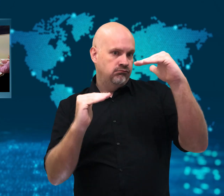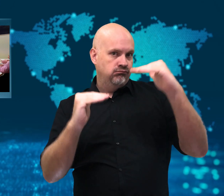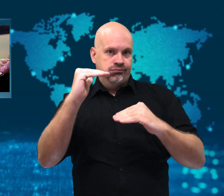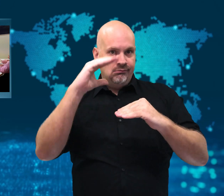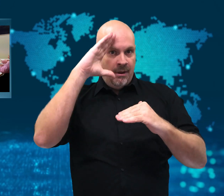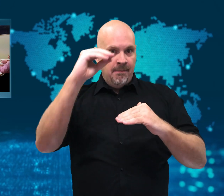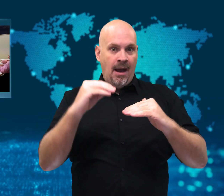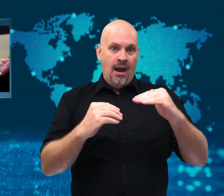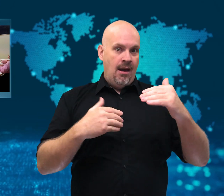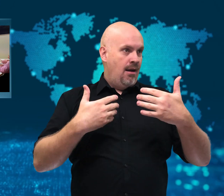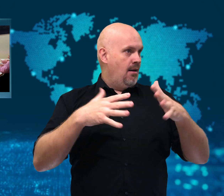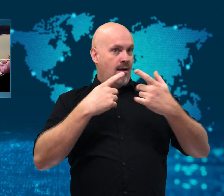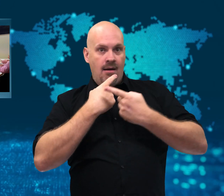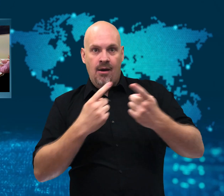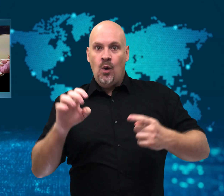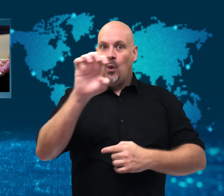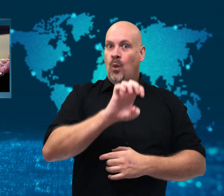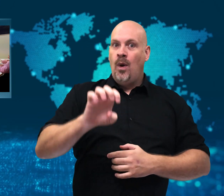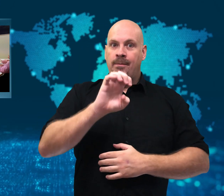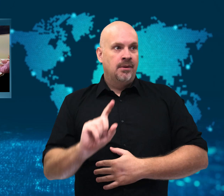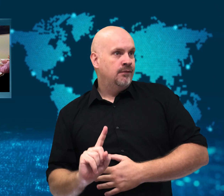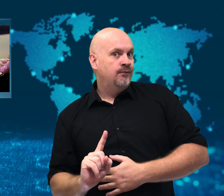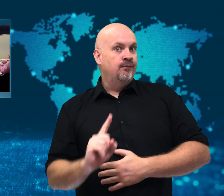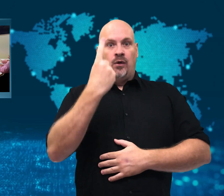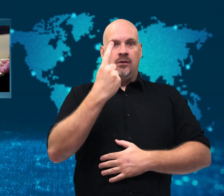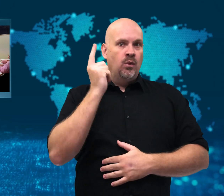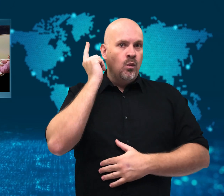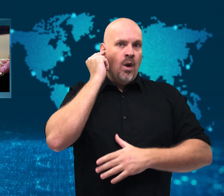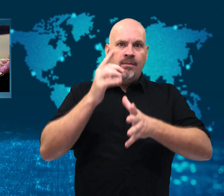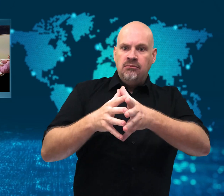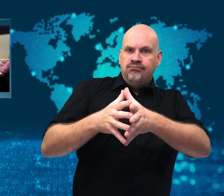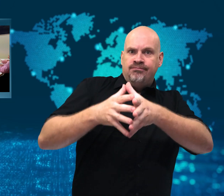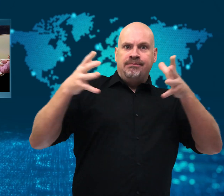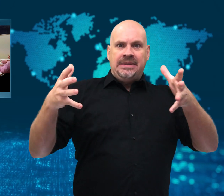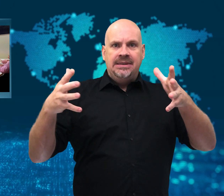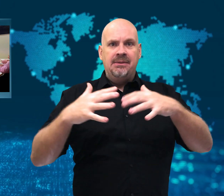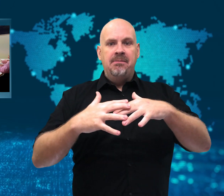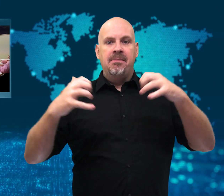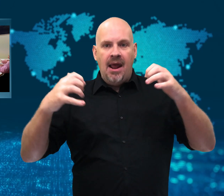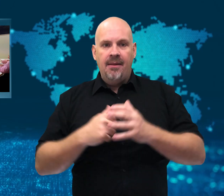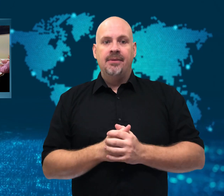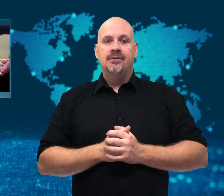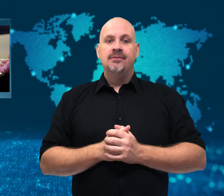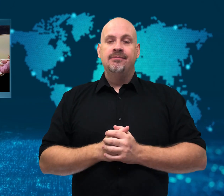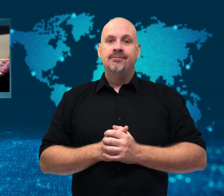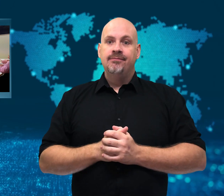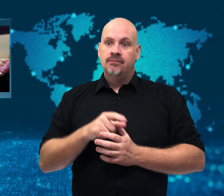elected Europe's first women-majority parliament This